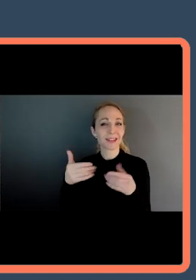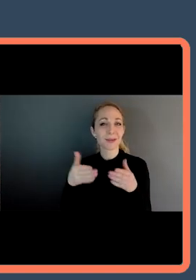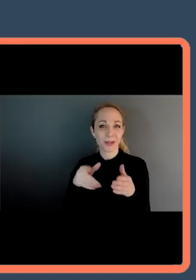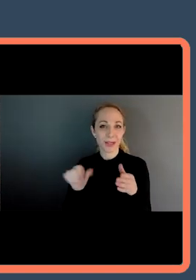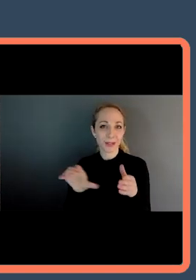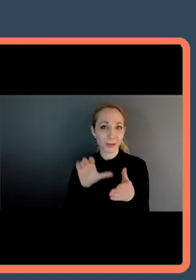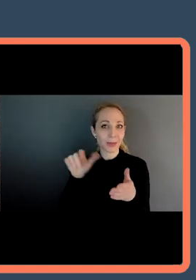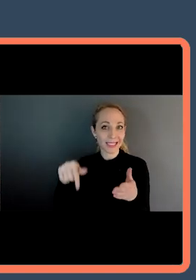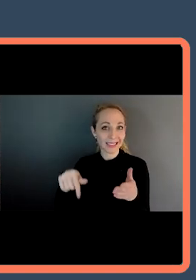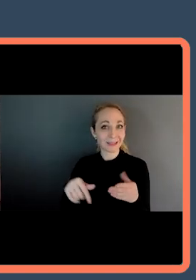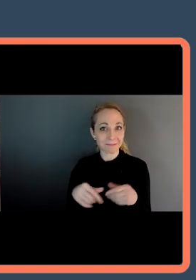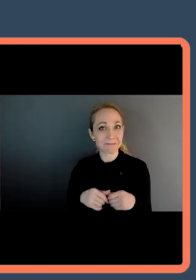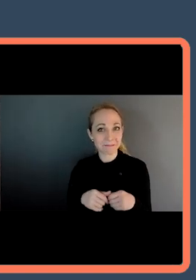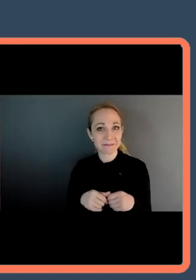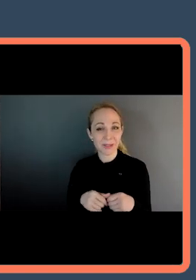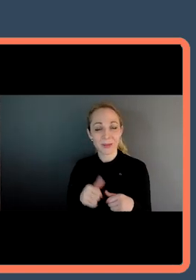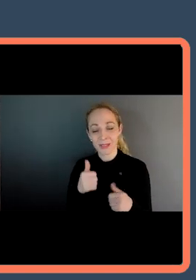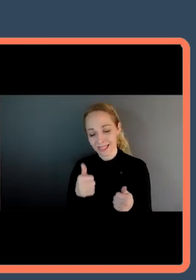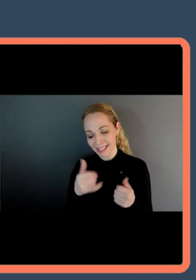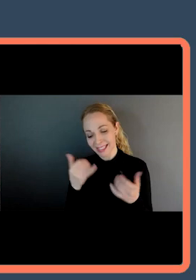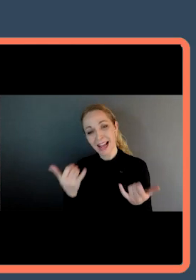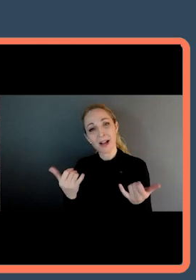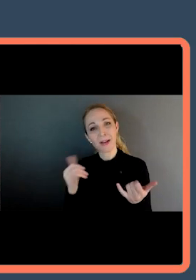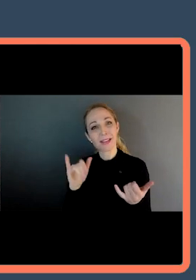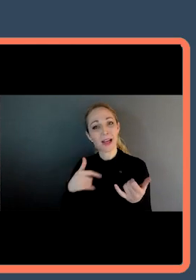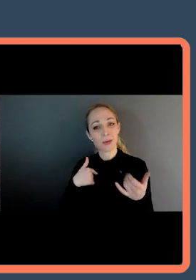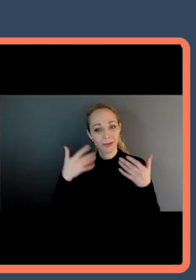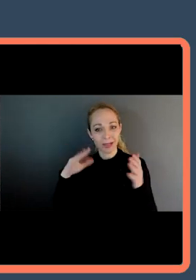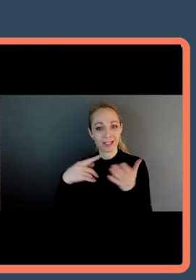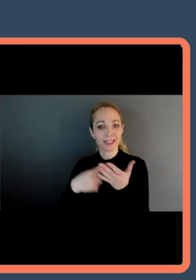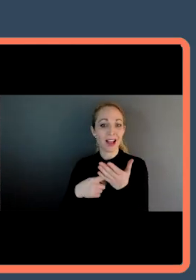SO, NOW THAT WE HAVE GONE THROUGH ALL OF THAT, PASS IT